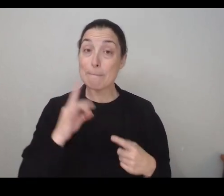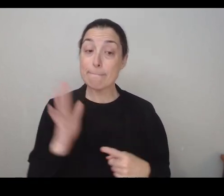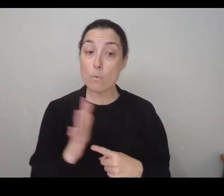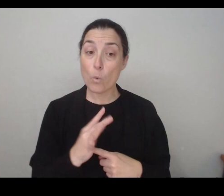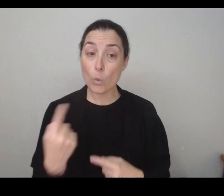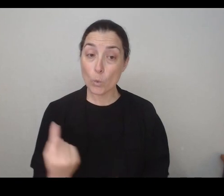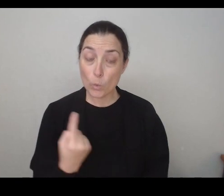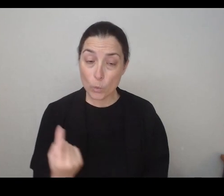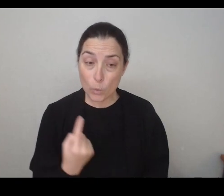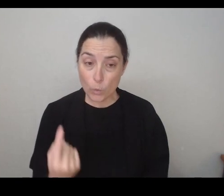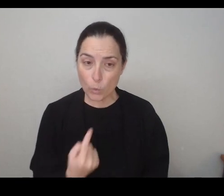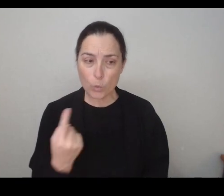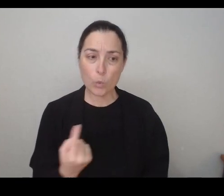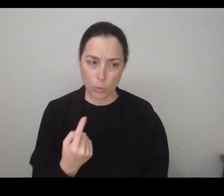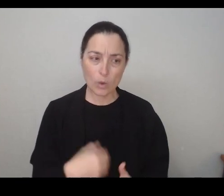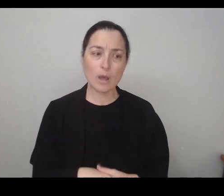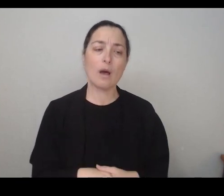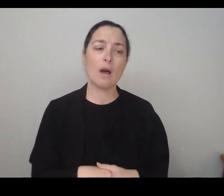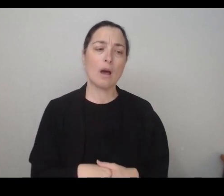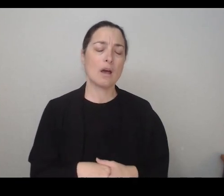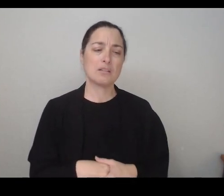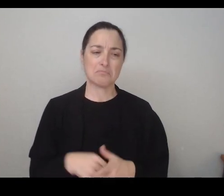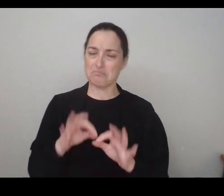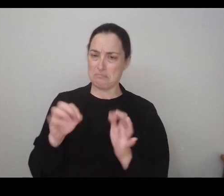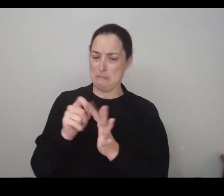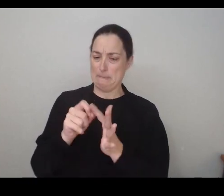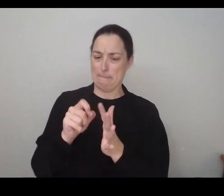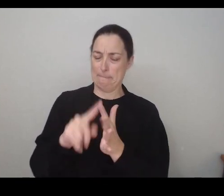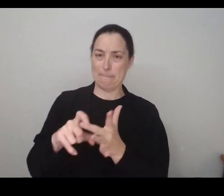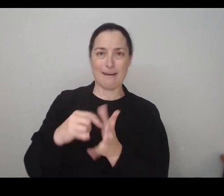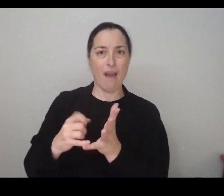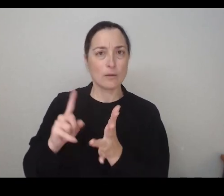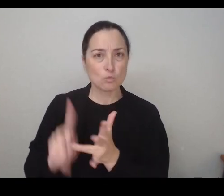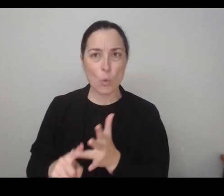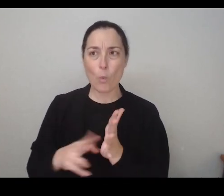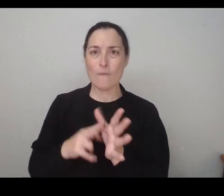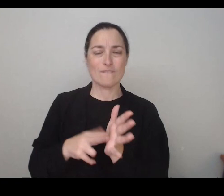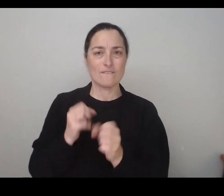no more Vincent Van Gogh, but are really Degas, Cézanne, and Puvis de Chavannes.